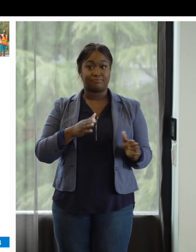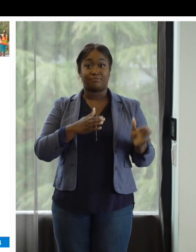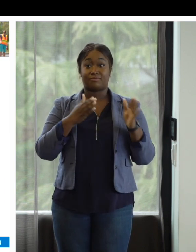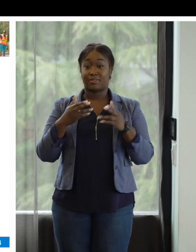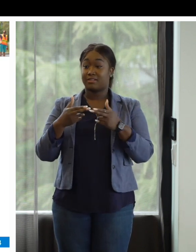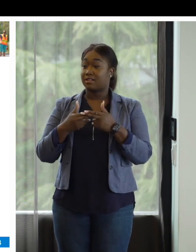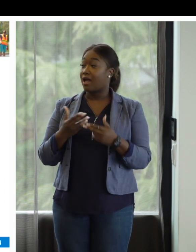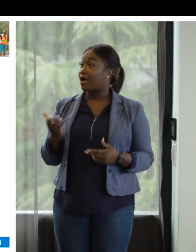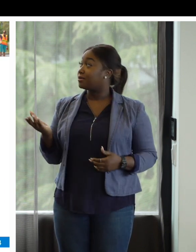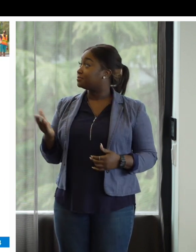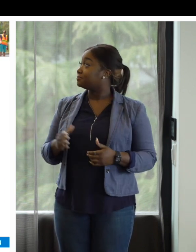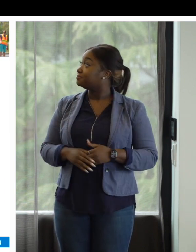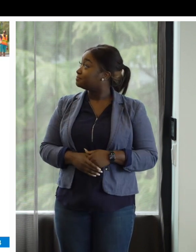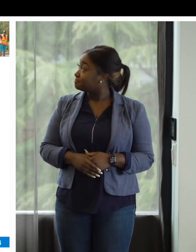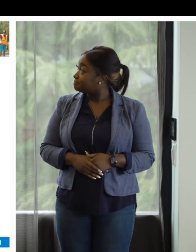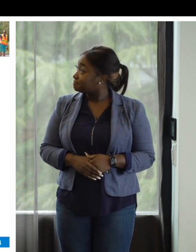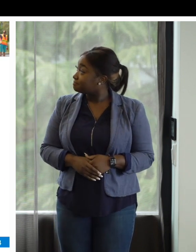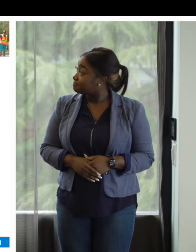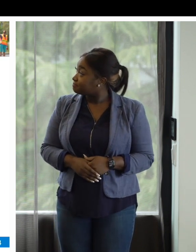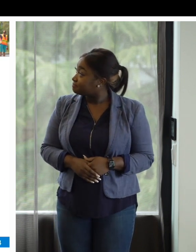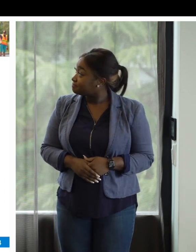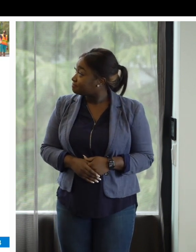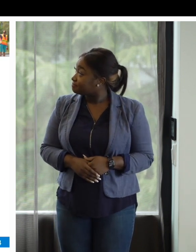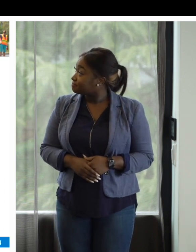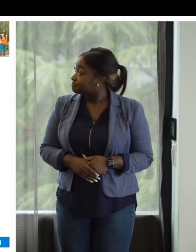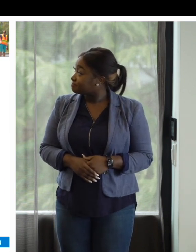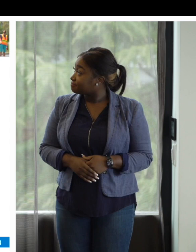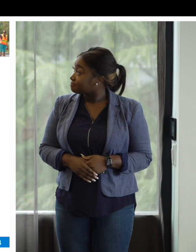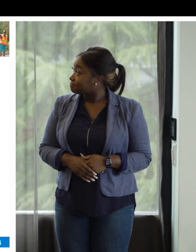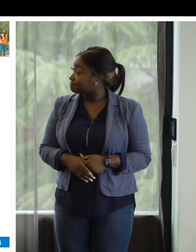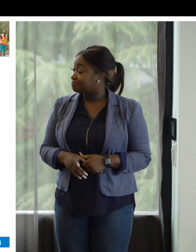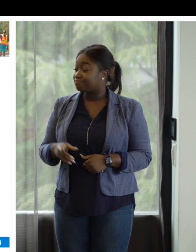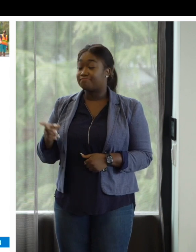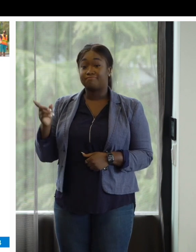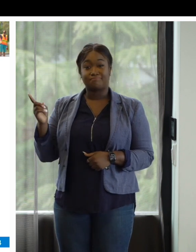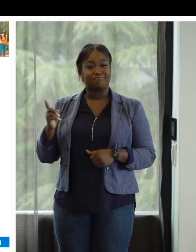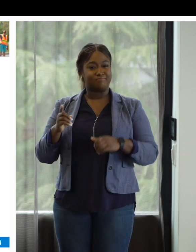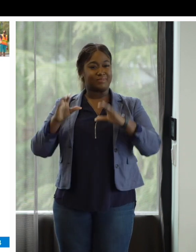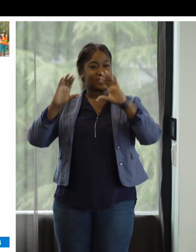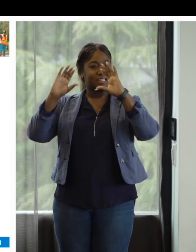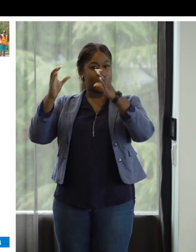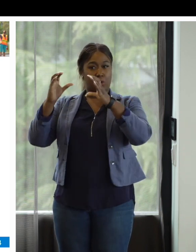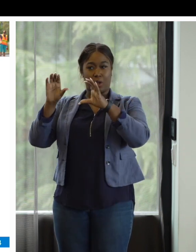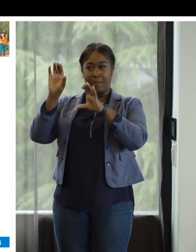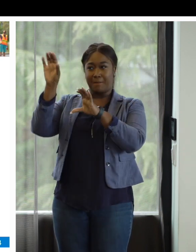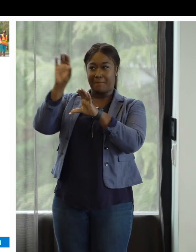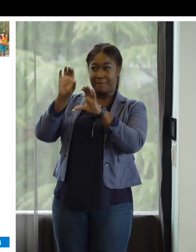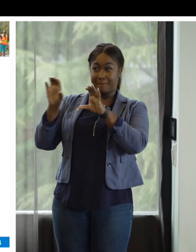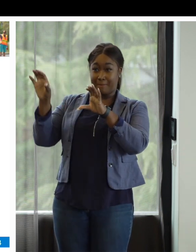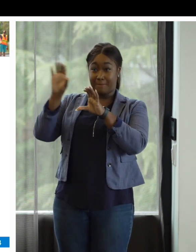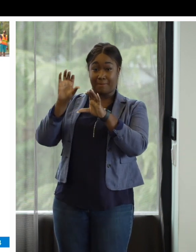The categories that we came up with for the gaps revolved around complete